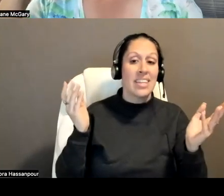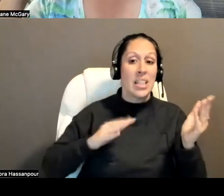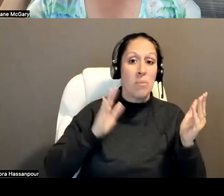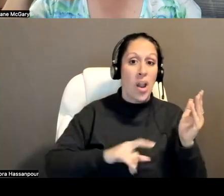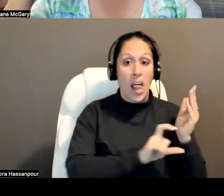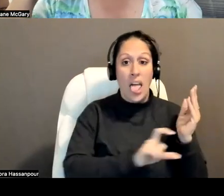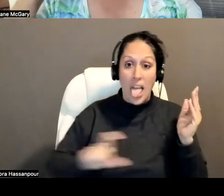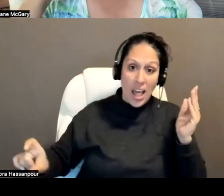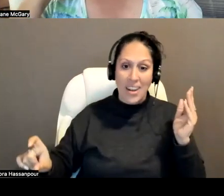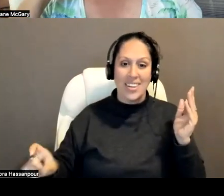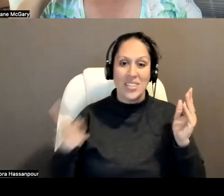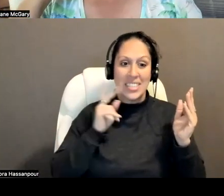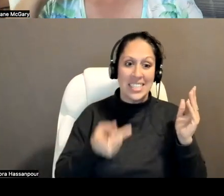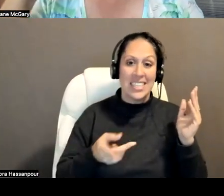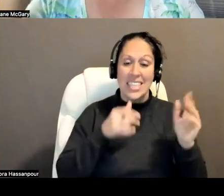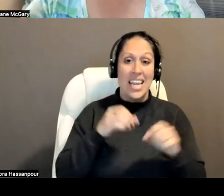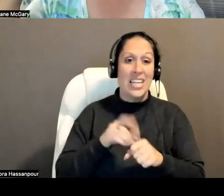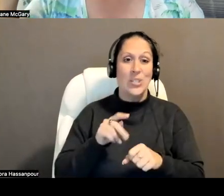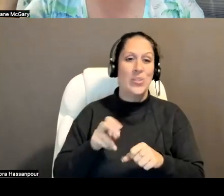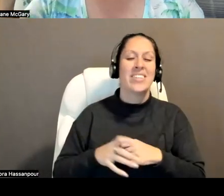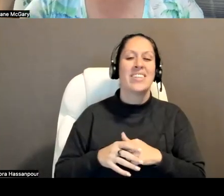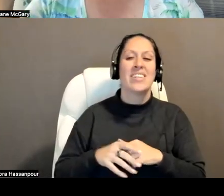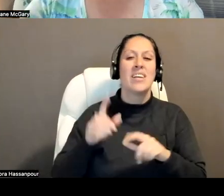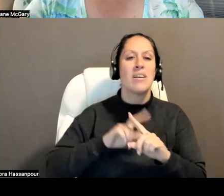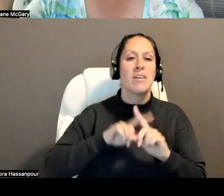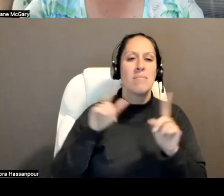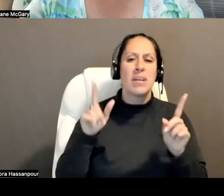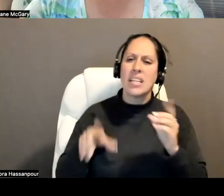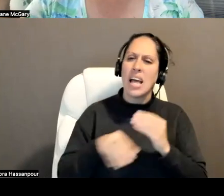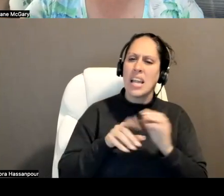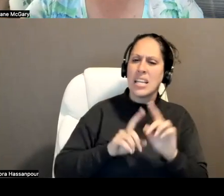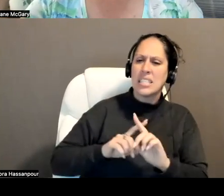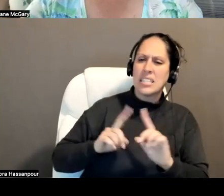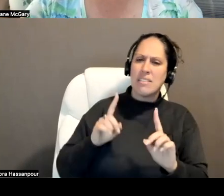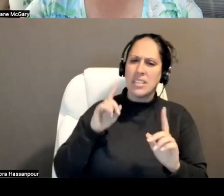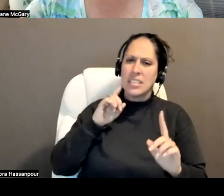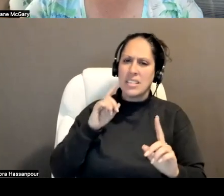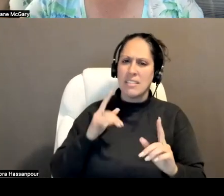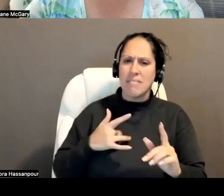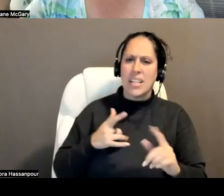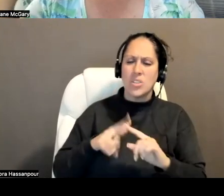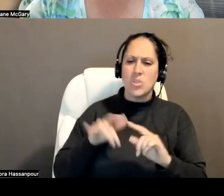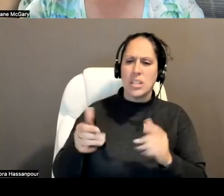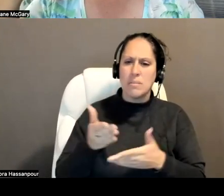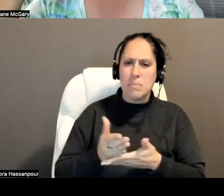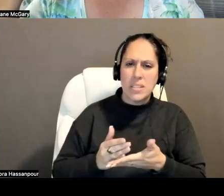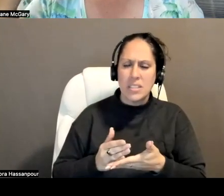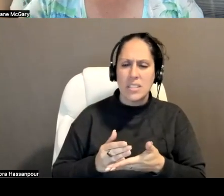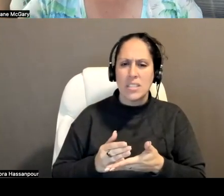our screen here. But it's adding a different element to the piece. It is. Because, as I